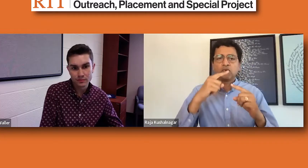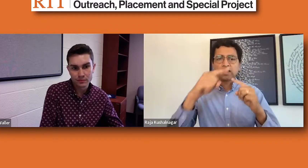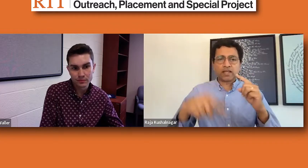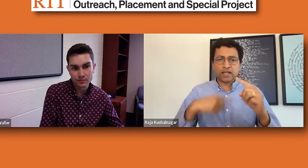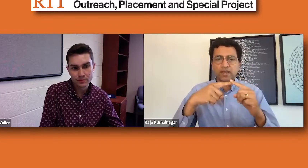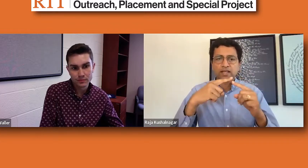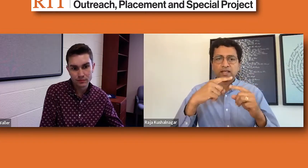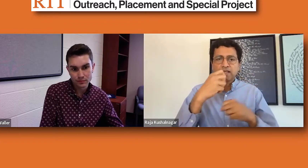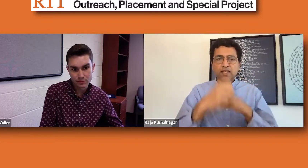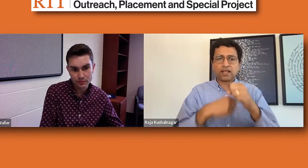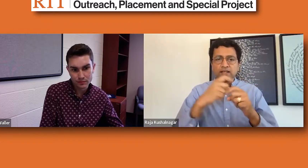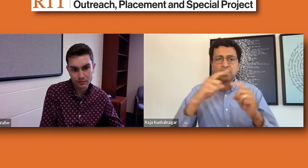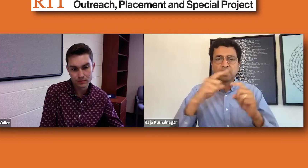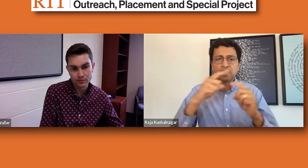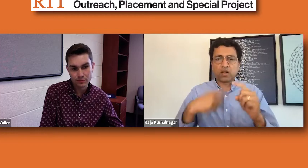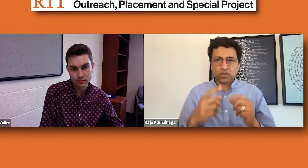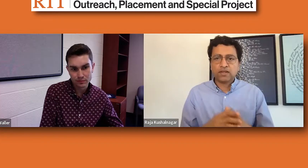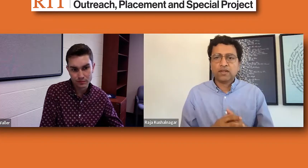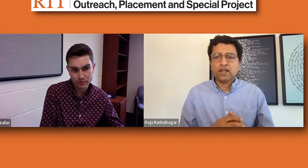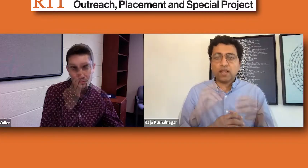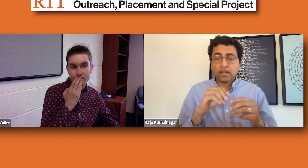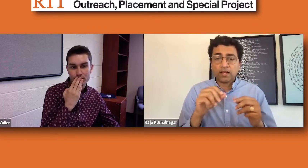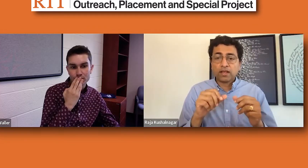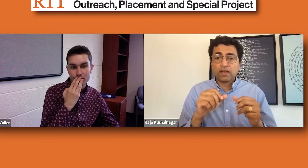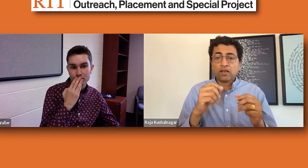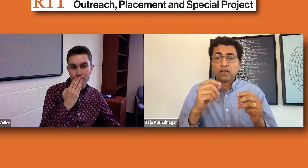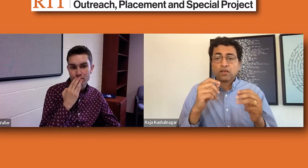summer or during the academic year.